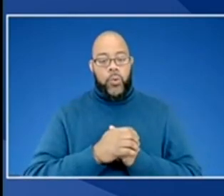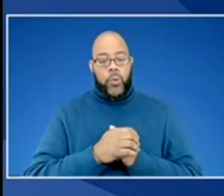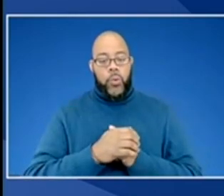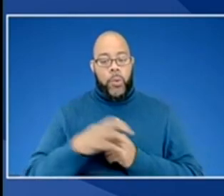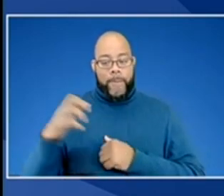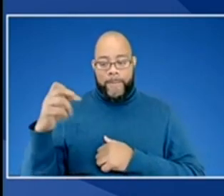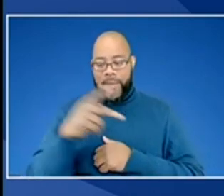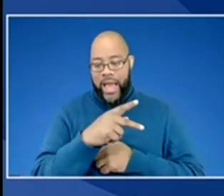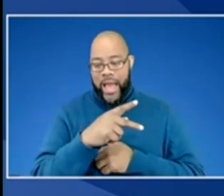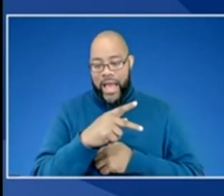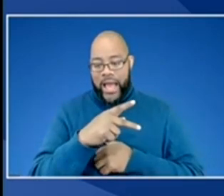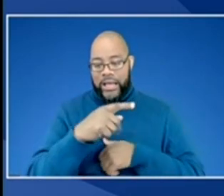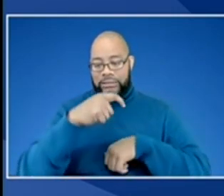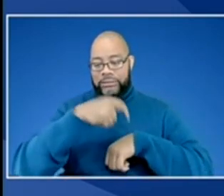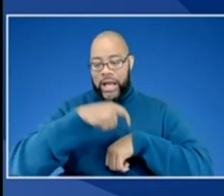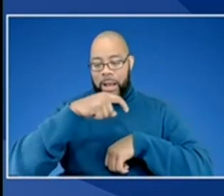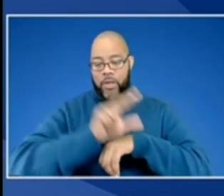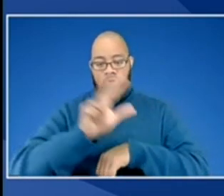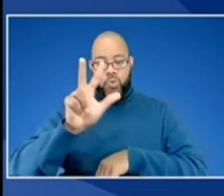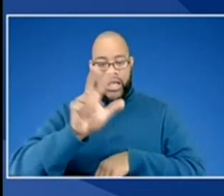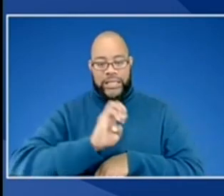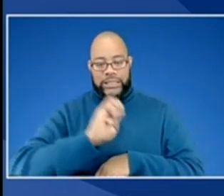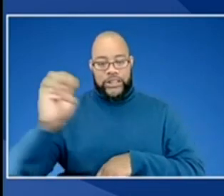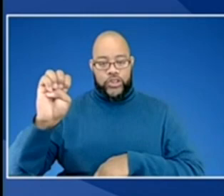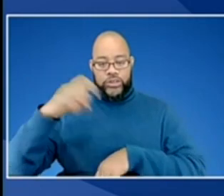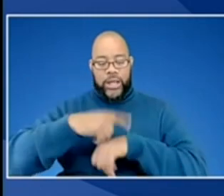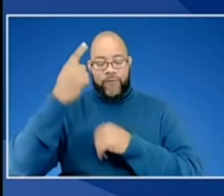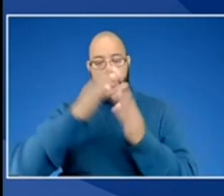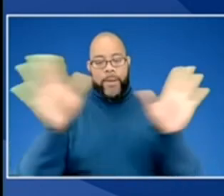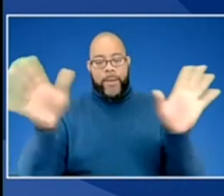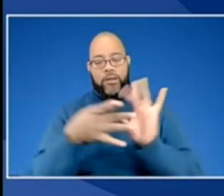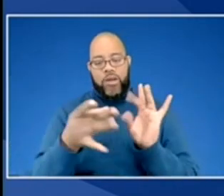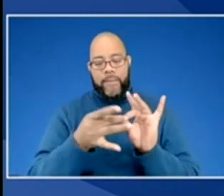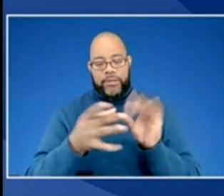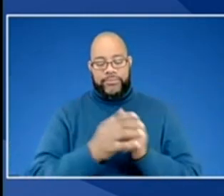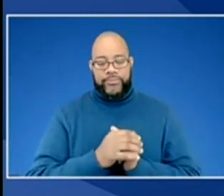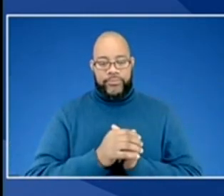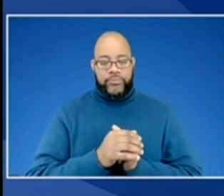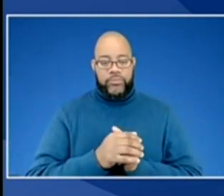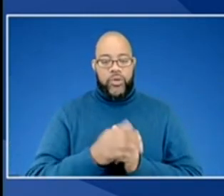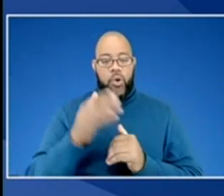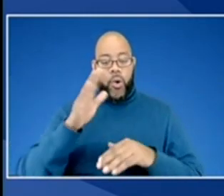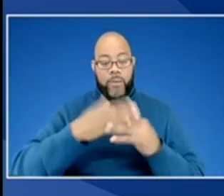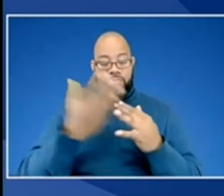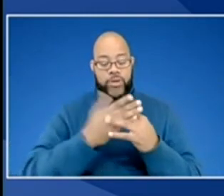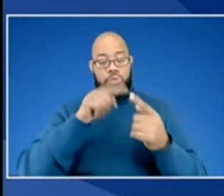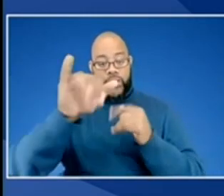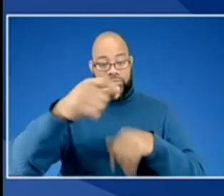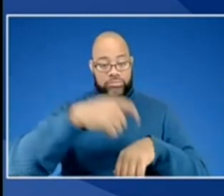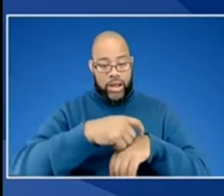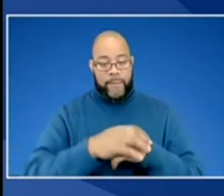at 3:00 eastern for public comment. We're on break until then.